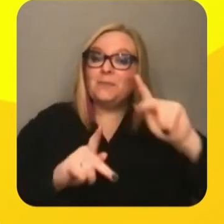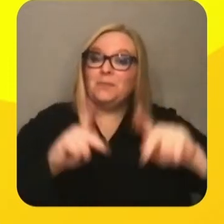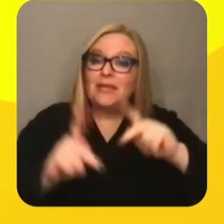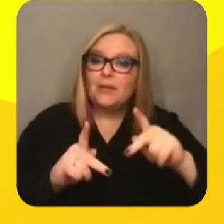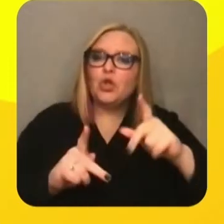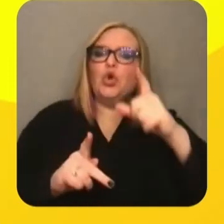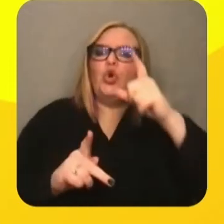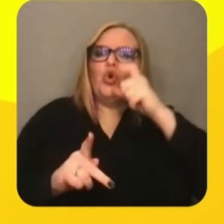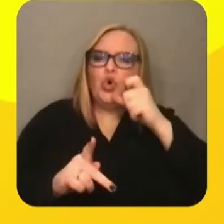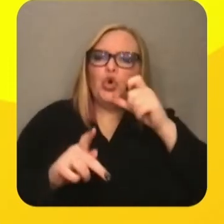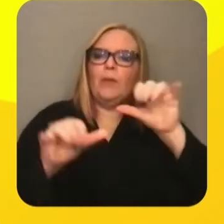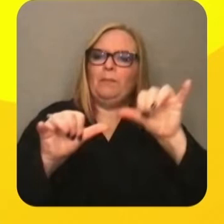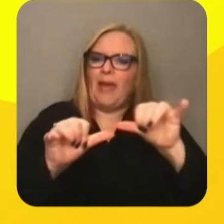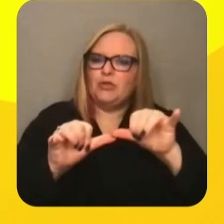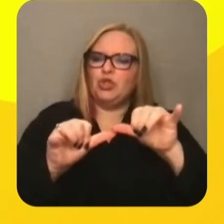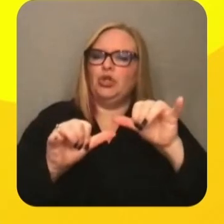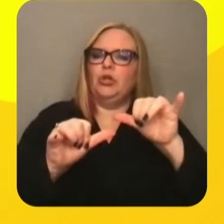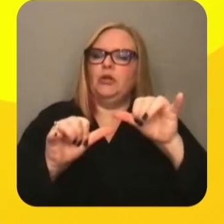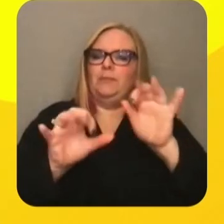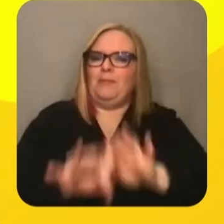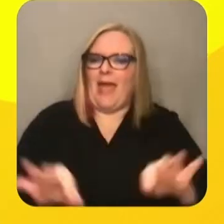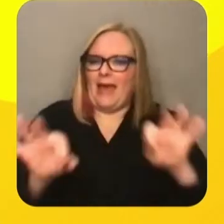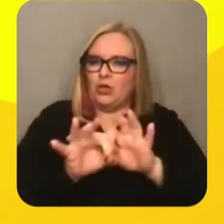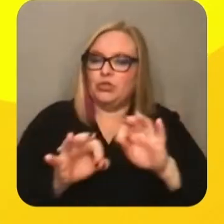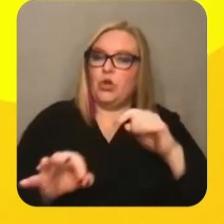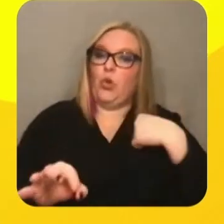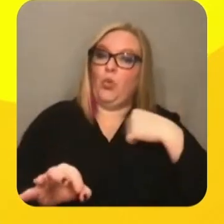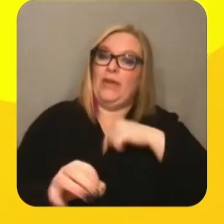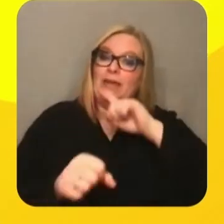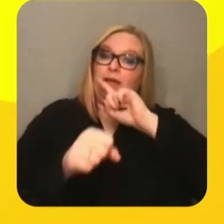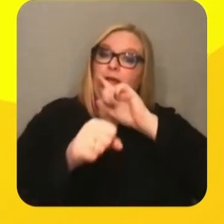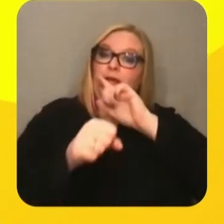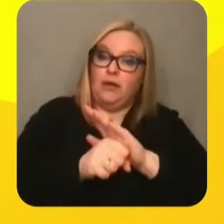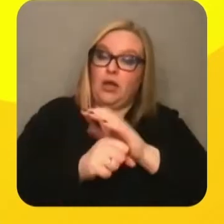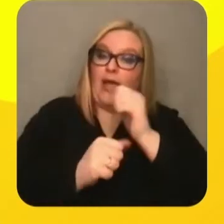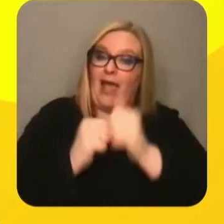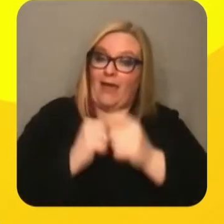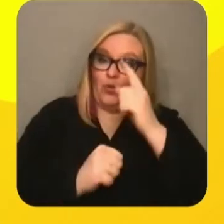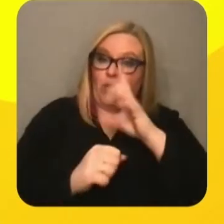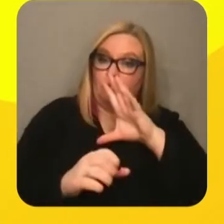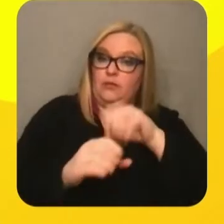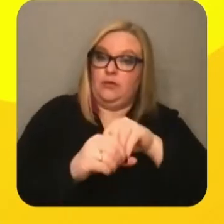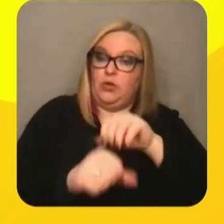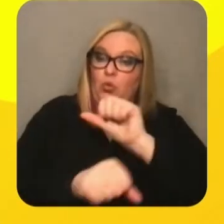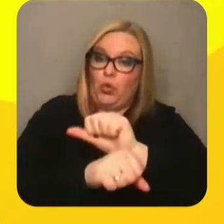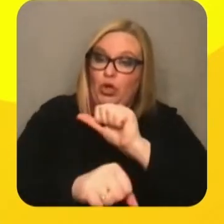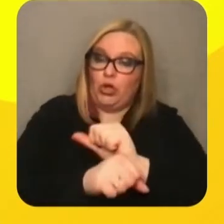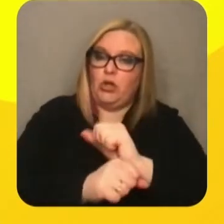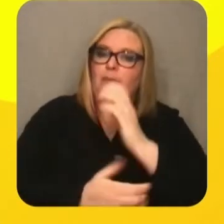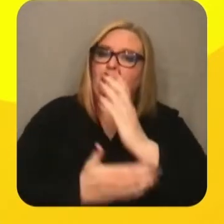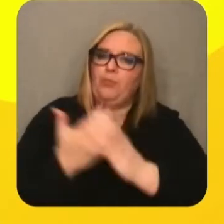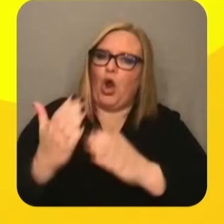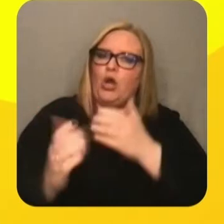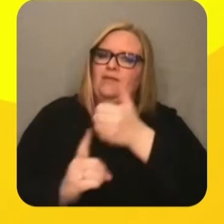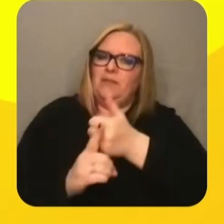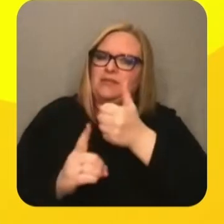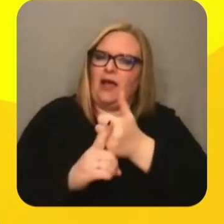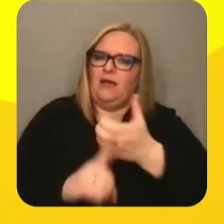matters and how are we ensuring that everybody feels like they're showing up in the work. That the parts of themselves that are deeply held and very personal to them,